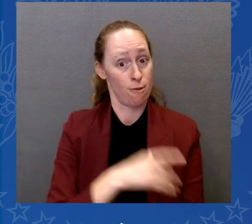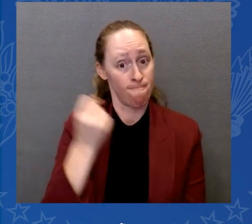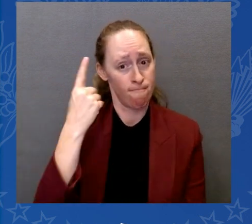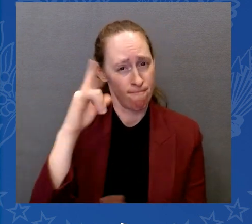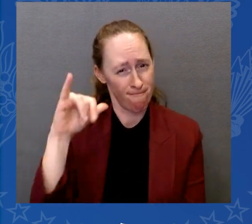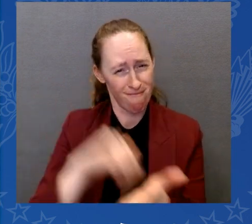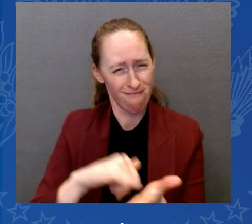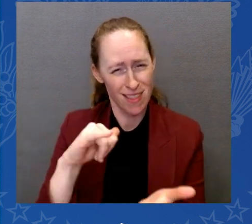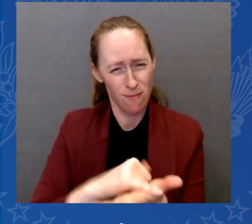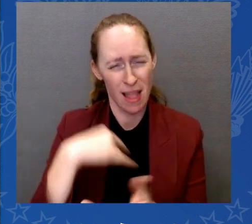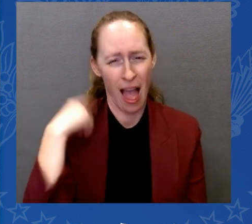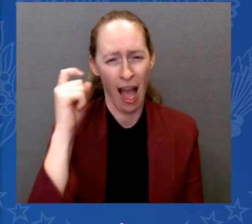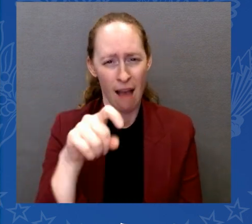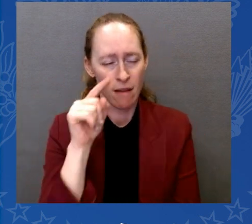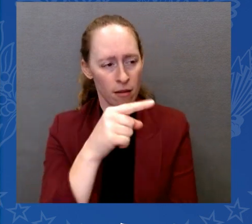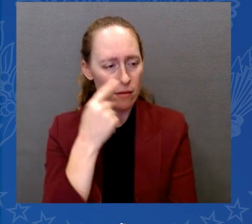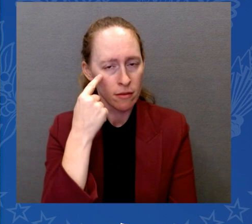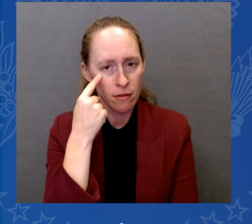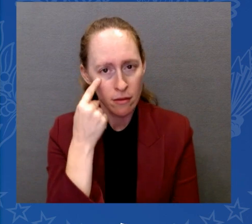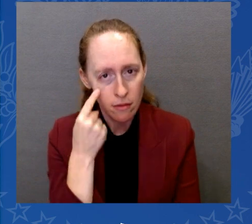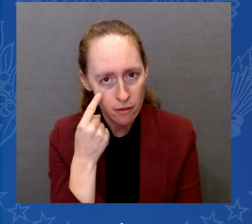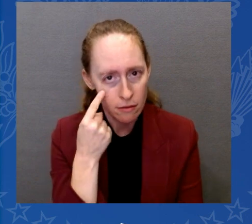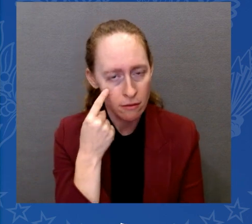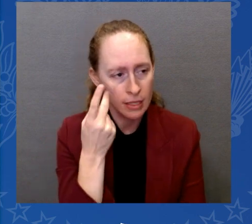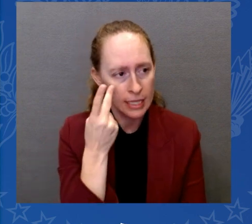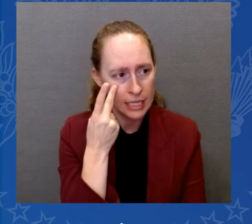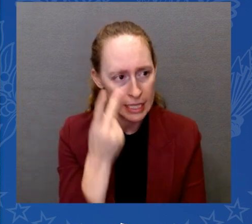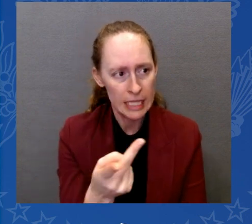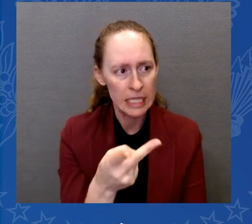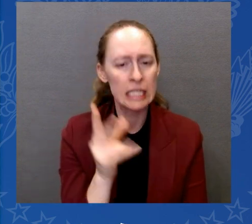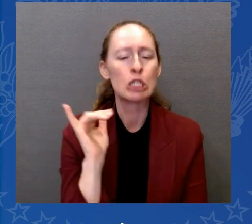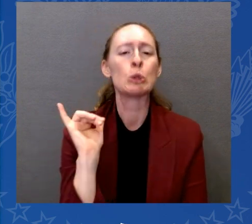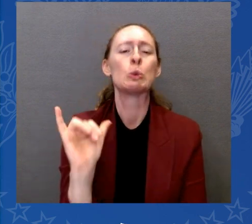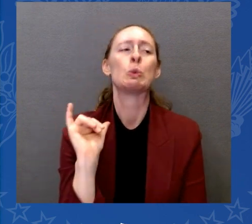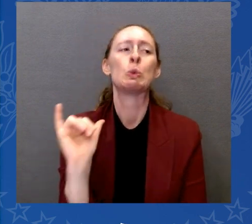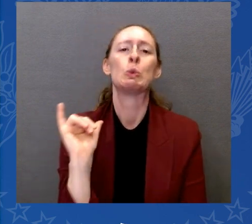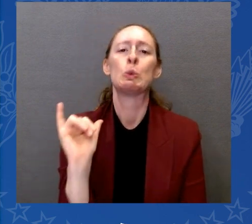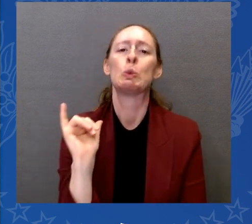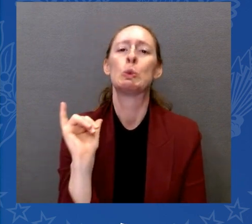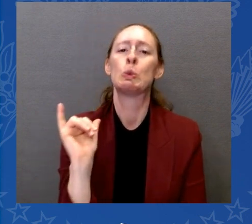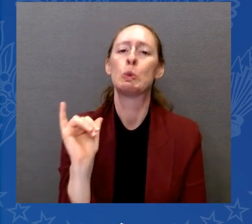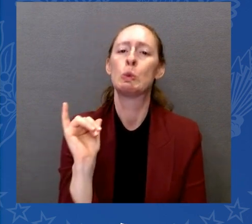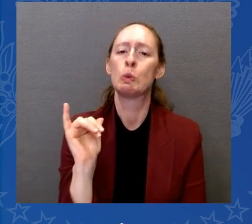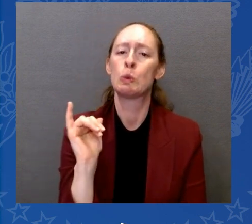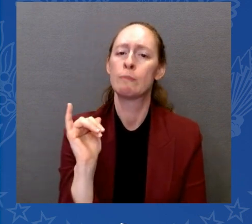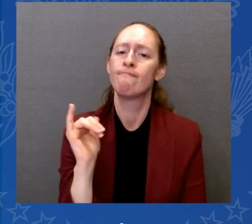To stand there on the edge of the cliff in the Rio Grande, to -- you know, looking at one thing,